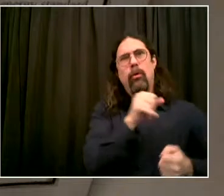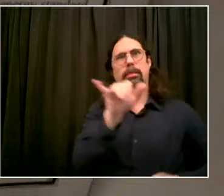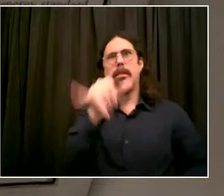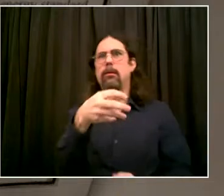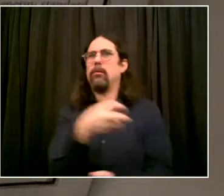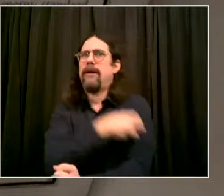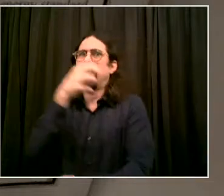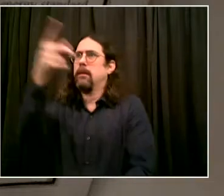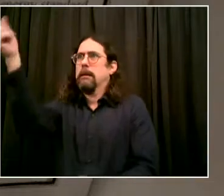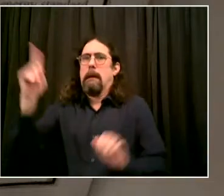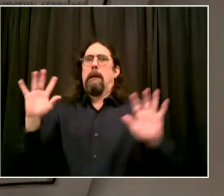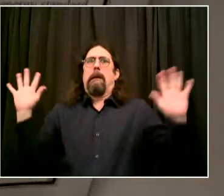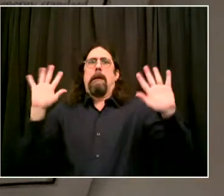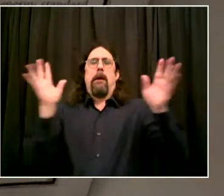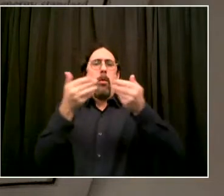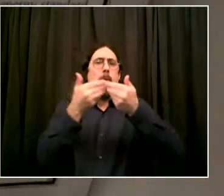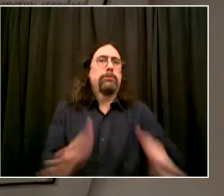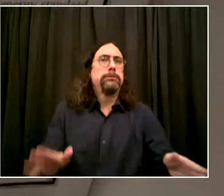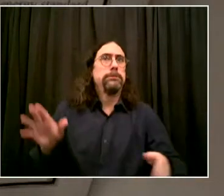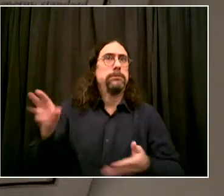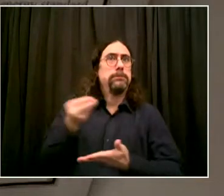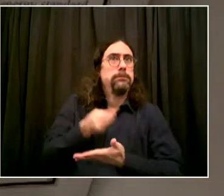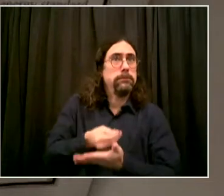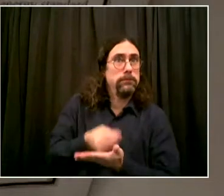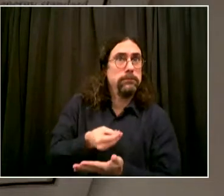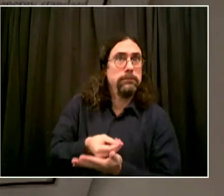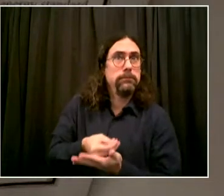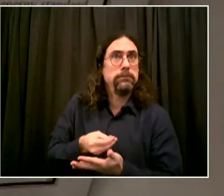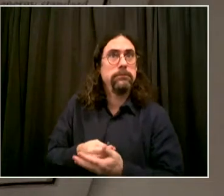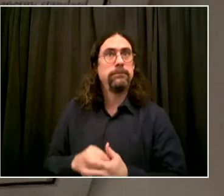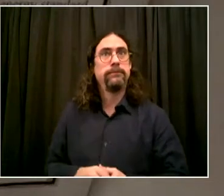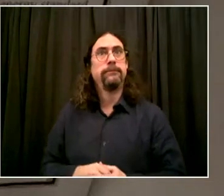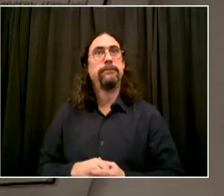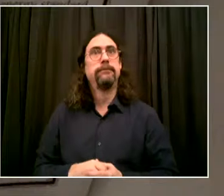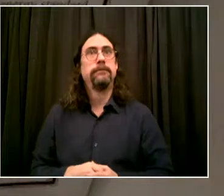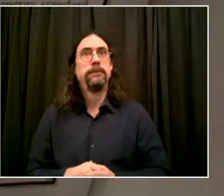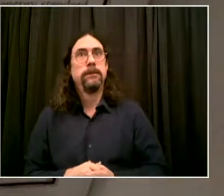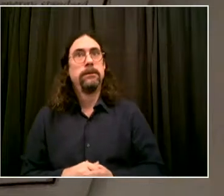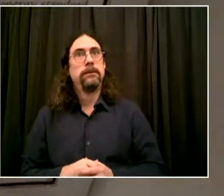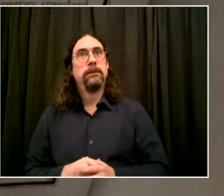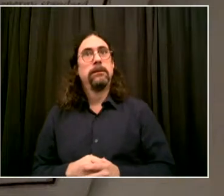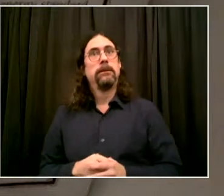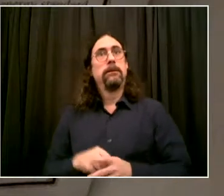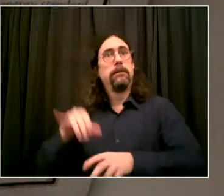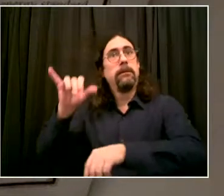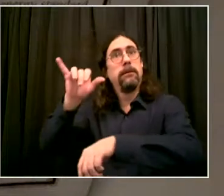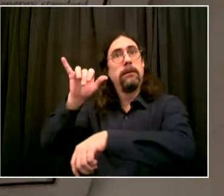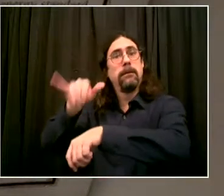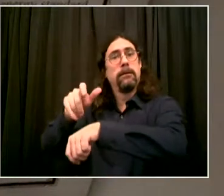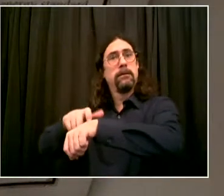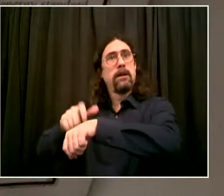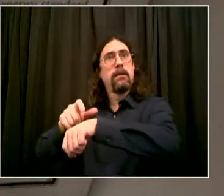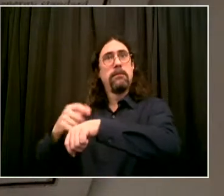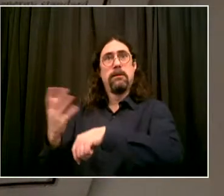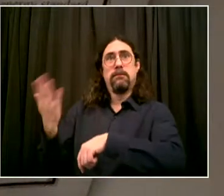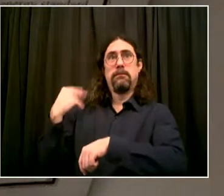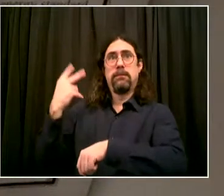ADMIRATION FOR THOSE WHO ACTUALLY MADE IT HAPPEN. THREE YEARS AGO